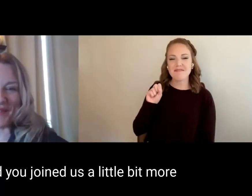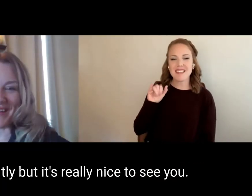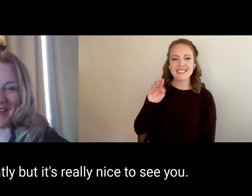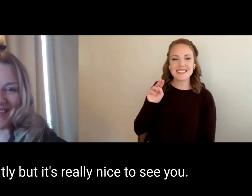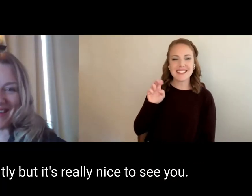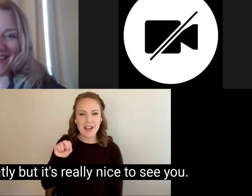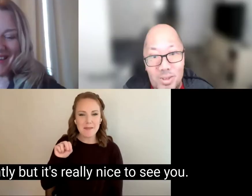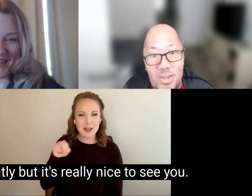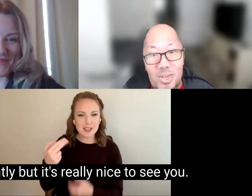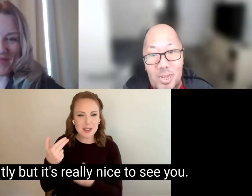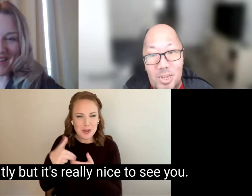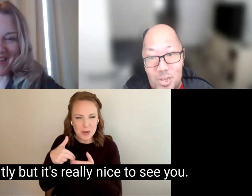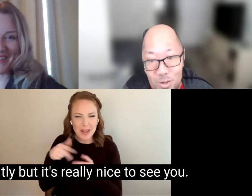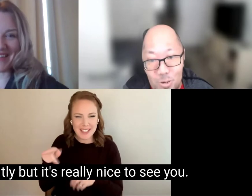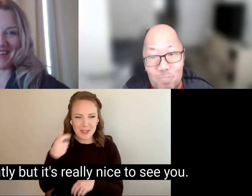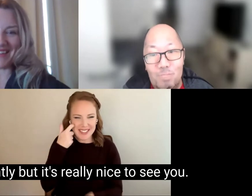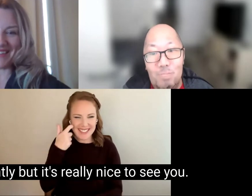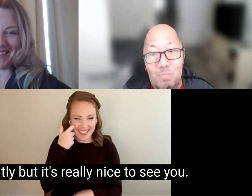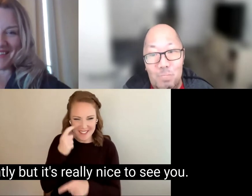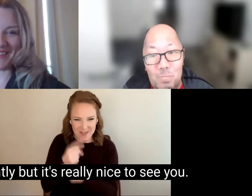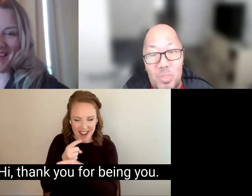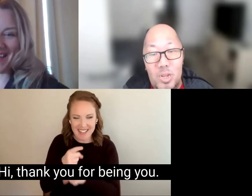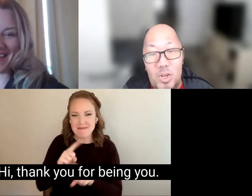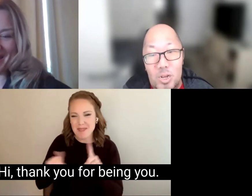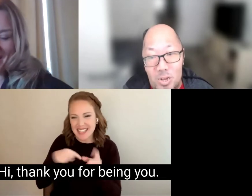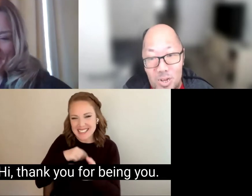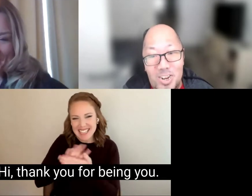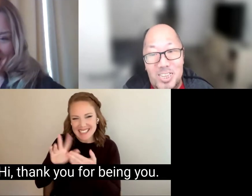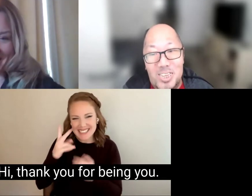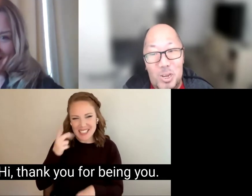recently but it's really nice to see you. Hi, thank you for being you.